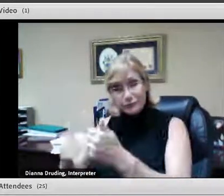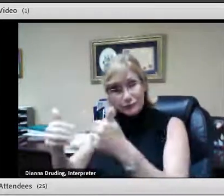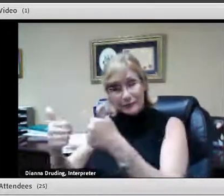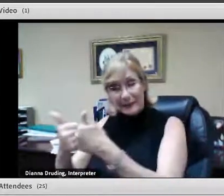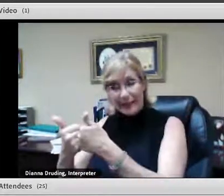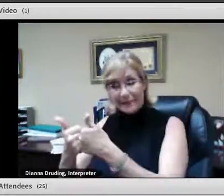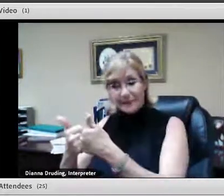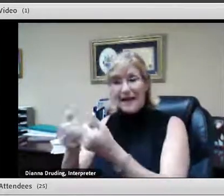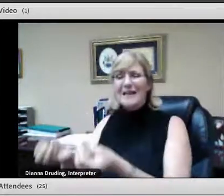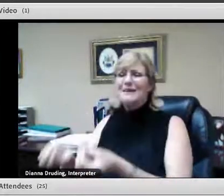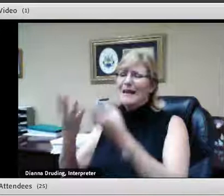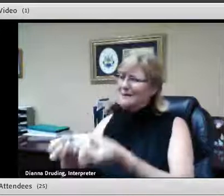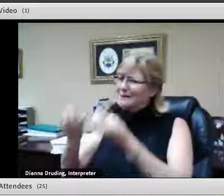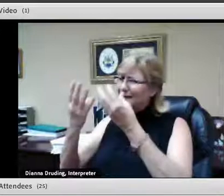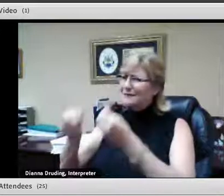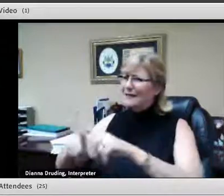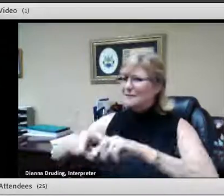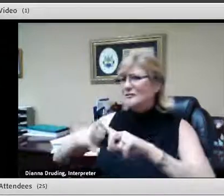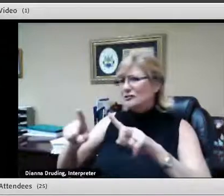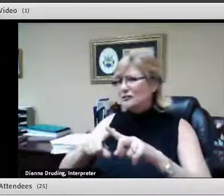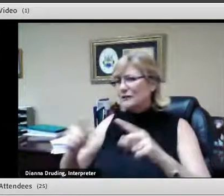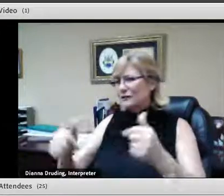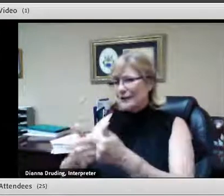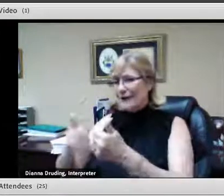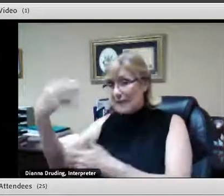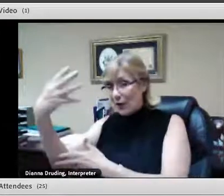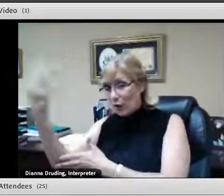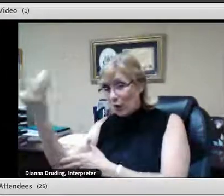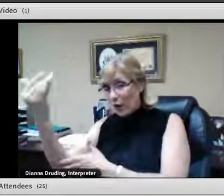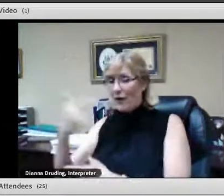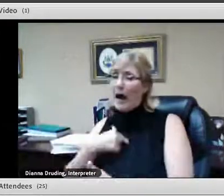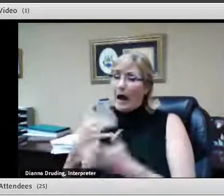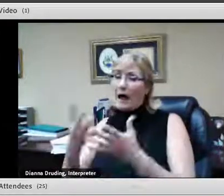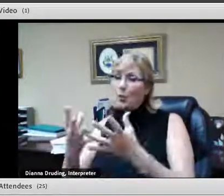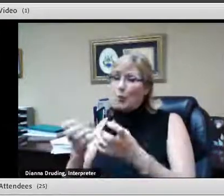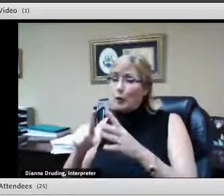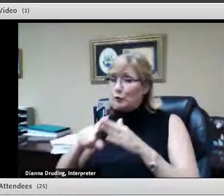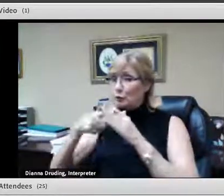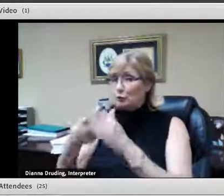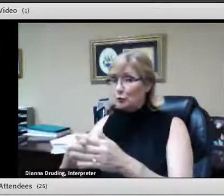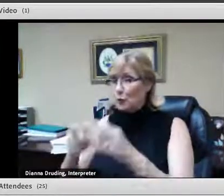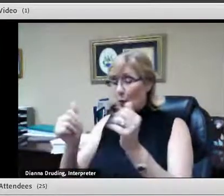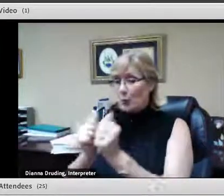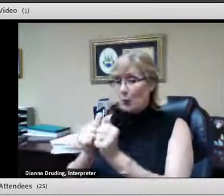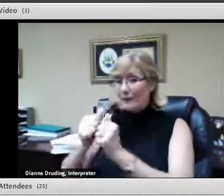There's lots and lots and lots of different games out there. I want to start just with some science games.